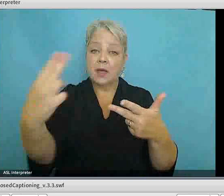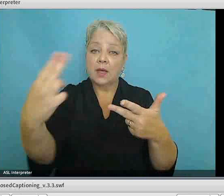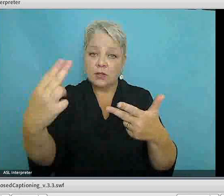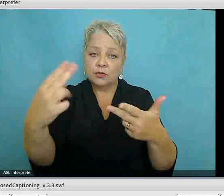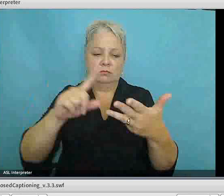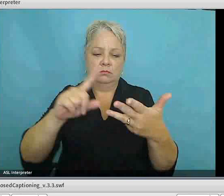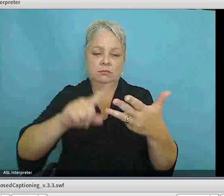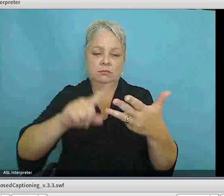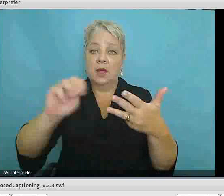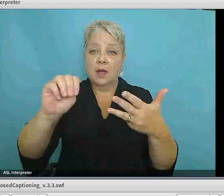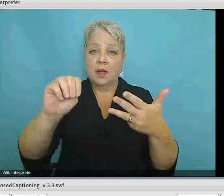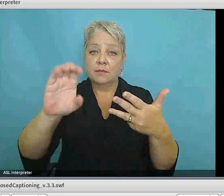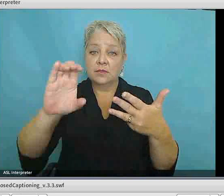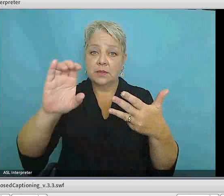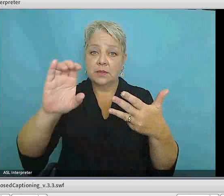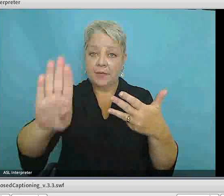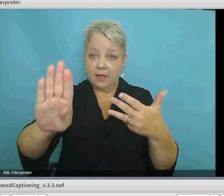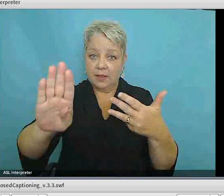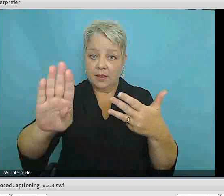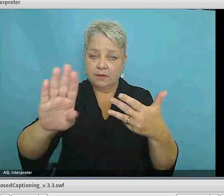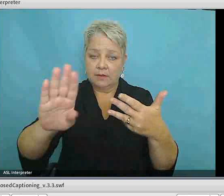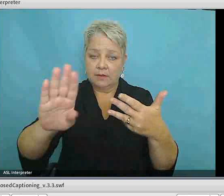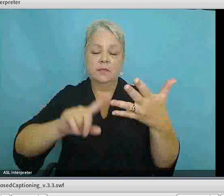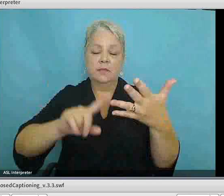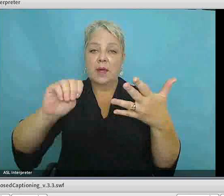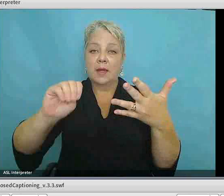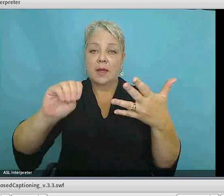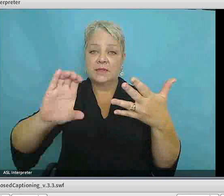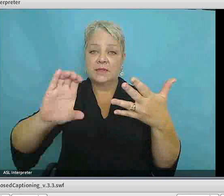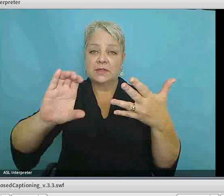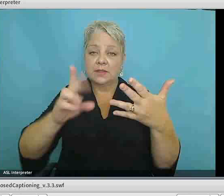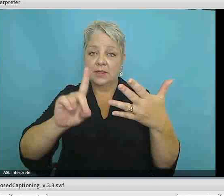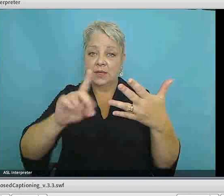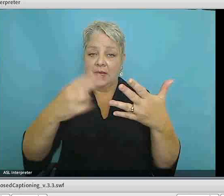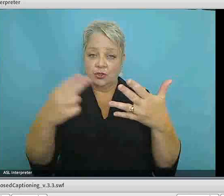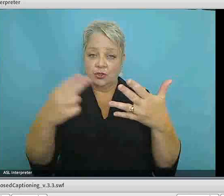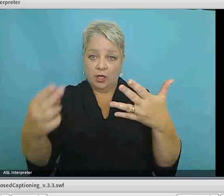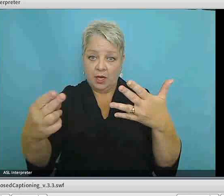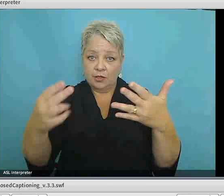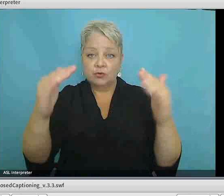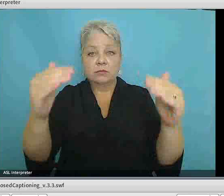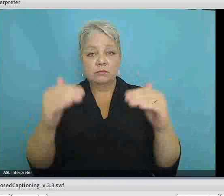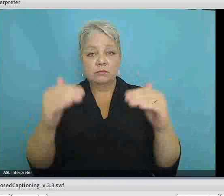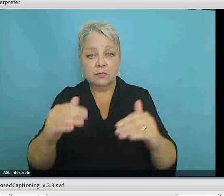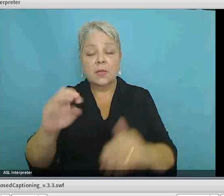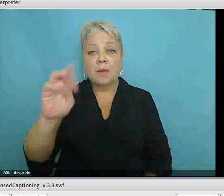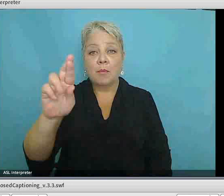Blind, Mass Commission for the Deaf and Hard of Hearing, Mass Rehabilitation Commission,